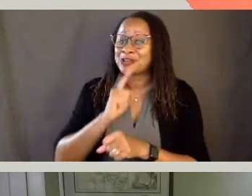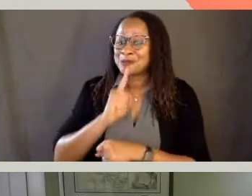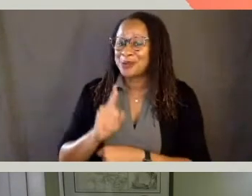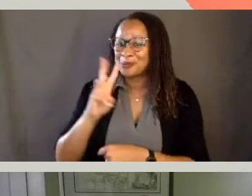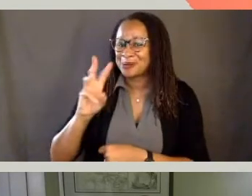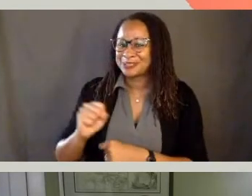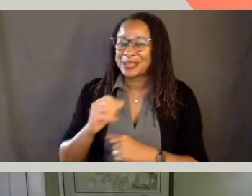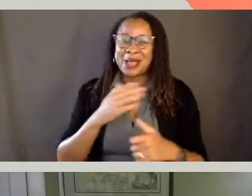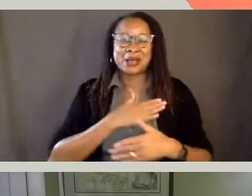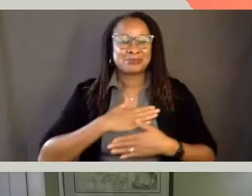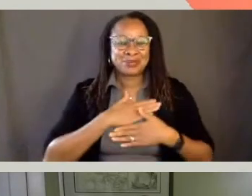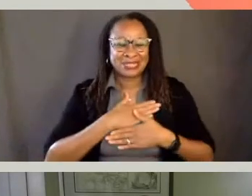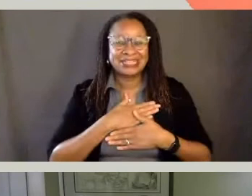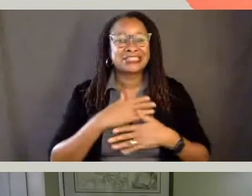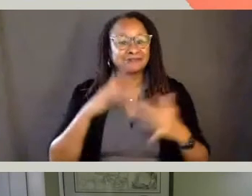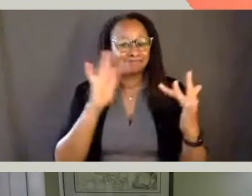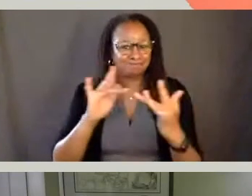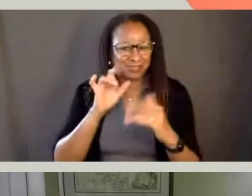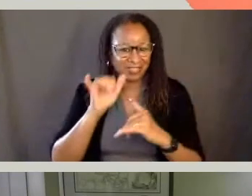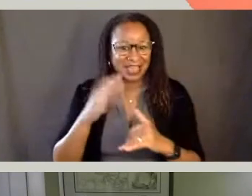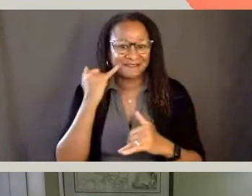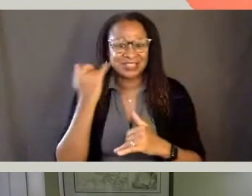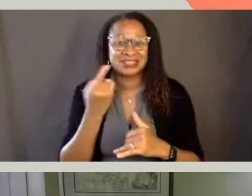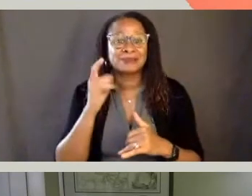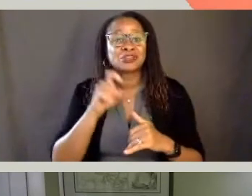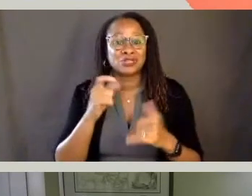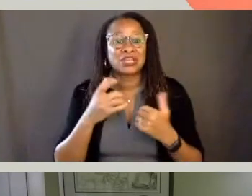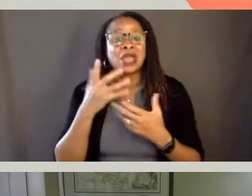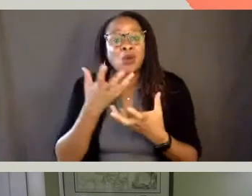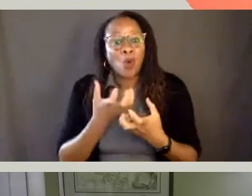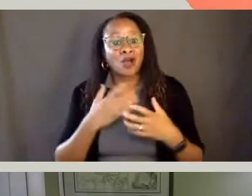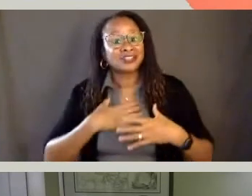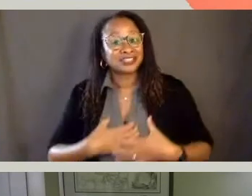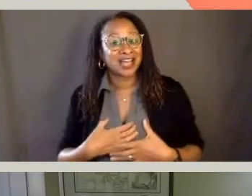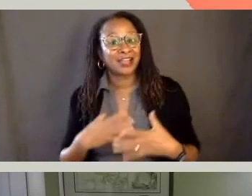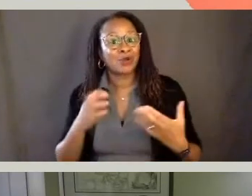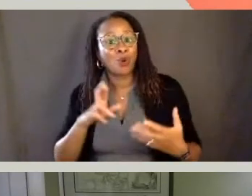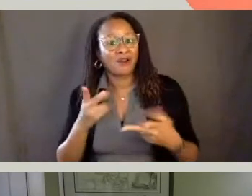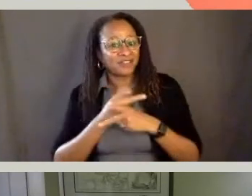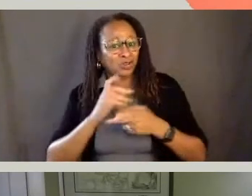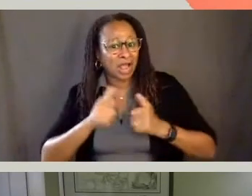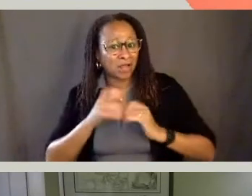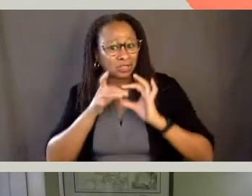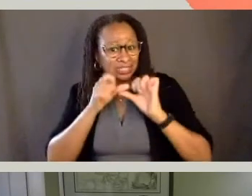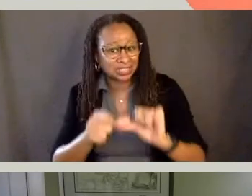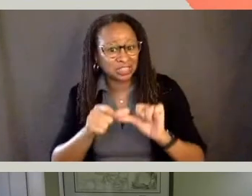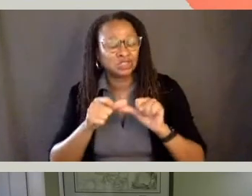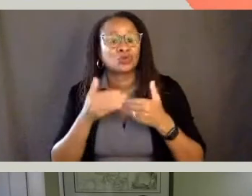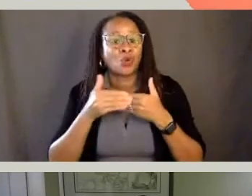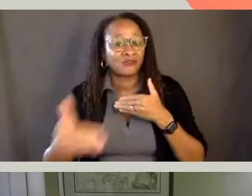Please reach out to that if you feel like that is something that you need, want, desire or even wanna figure out how to continue doing forward.